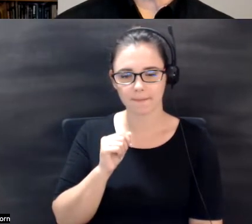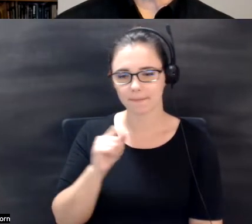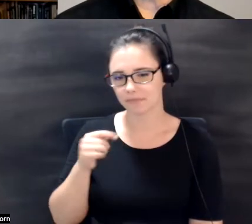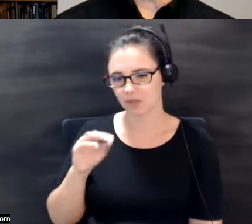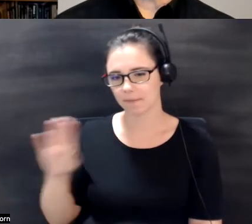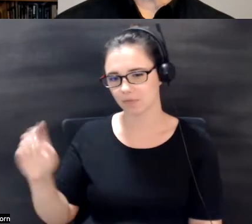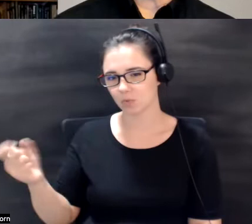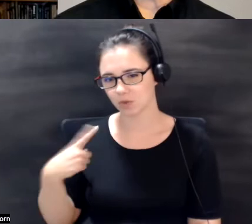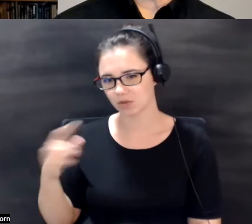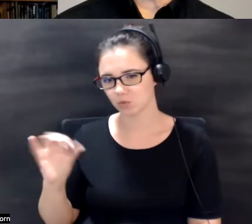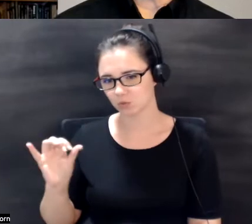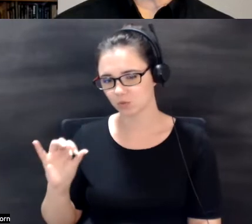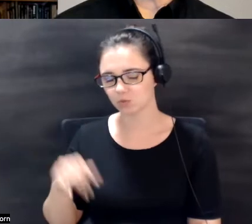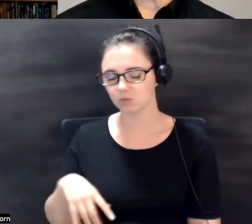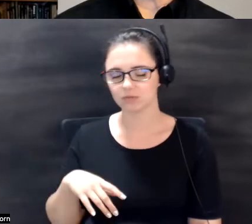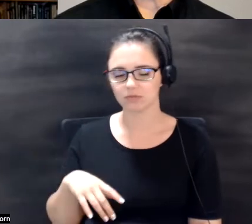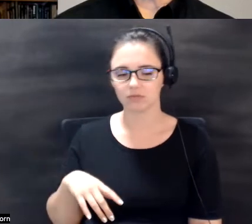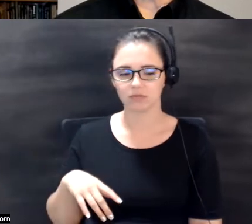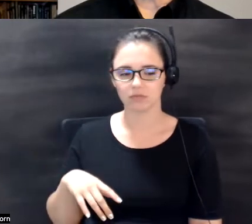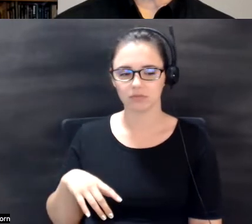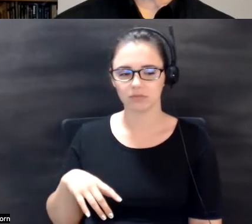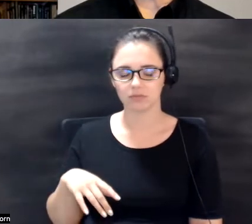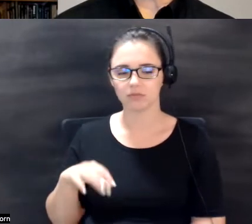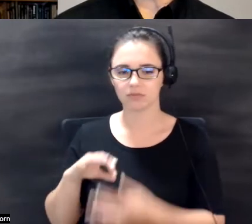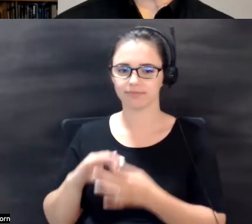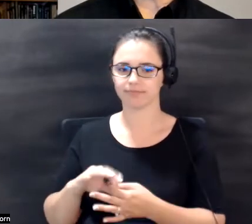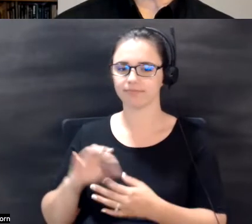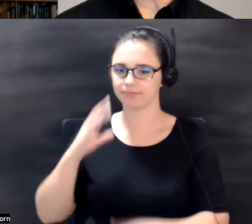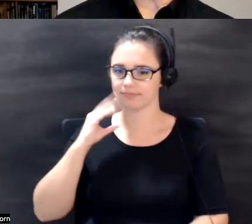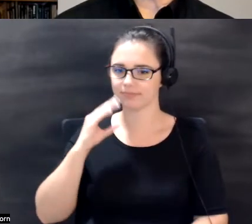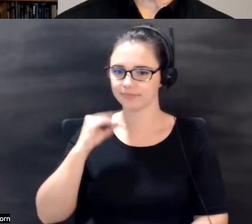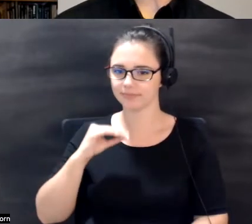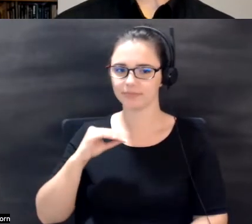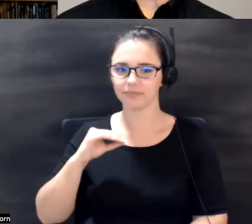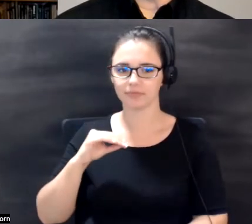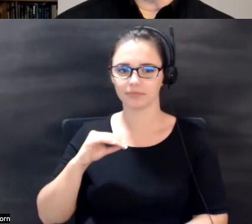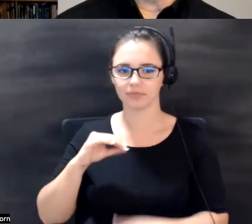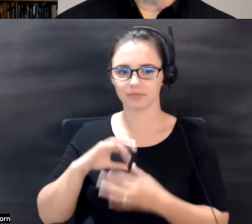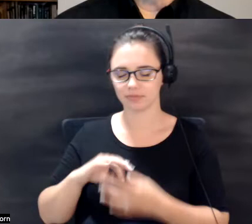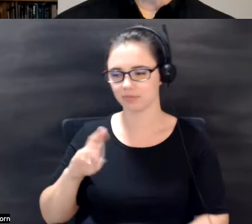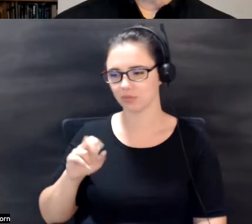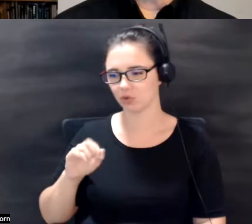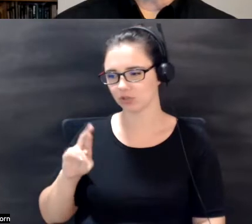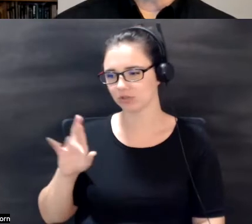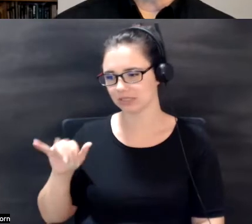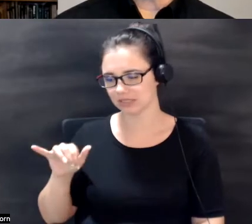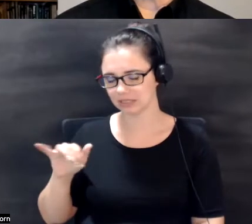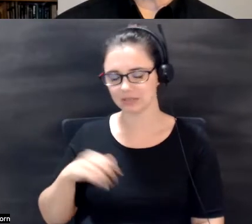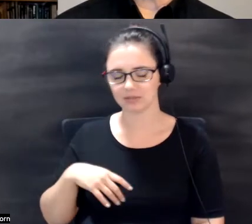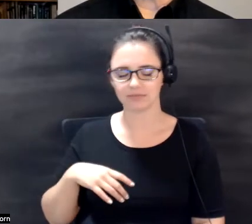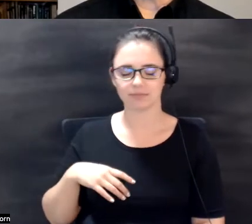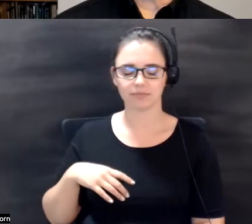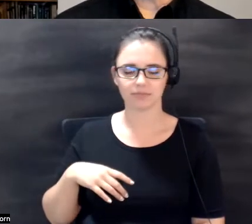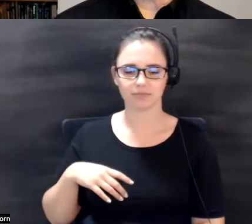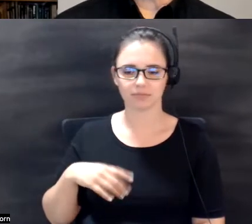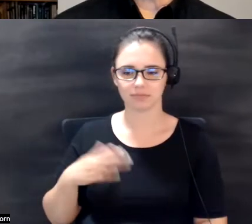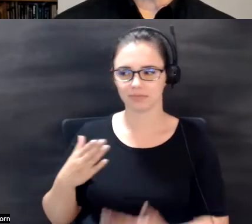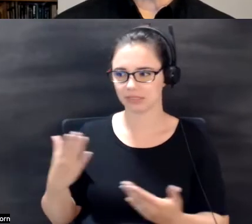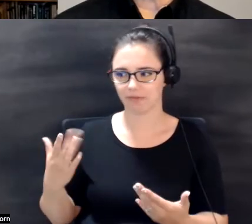just about the um, experience of bureaucracy, and stuff doesn't fit.